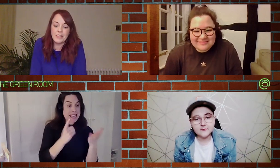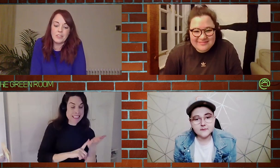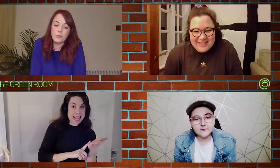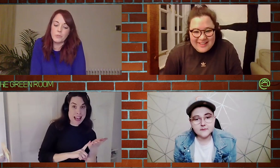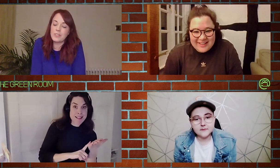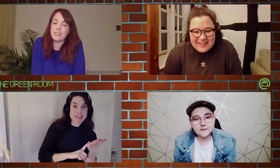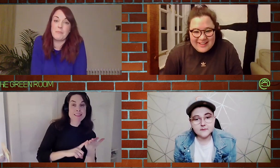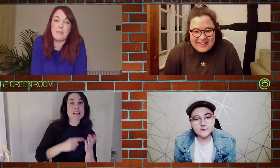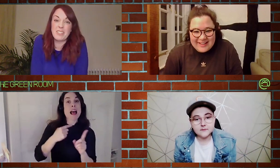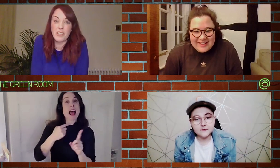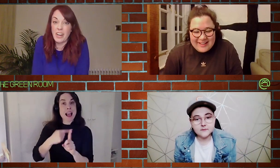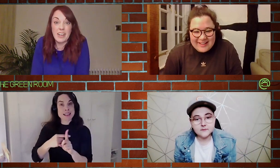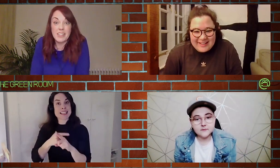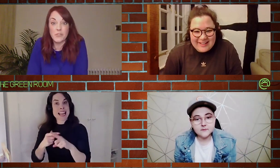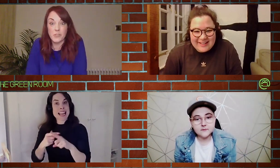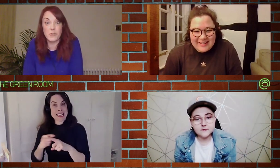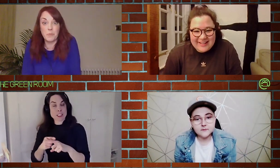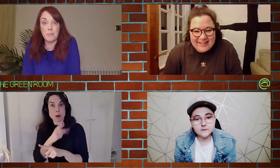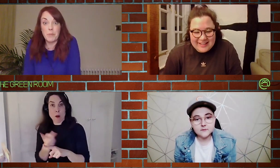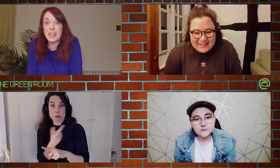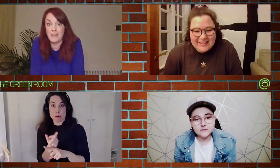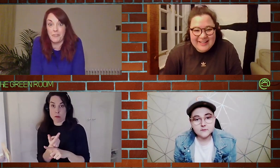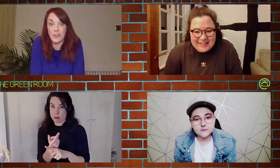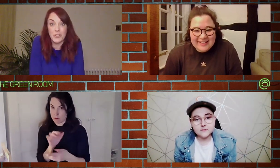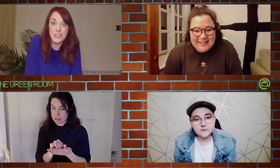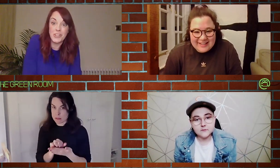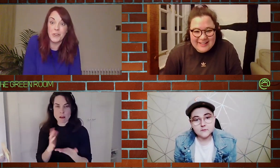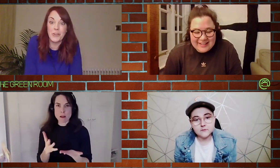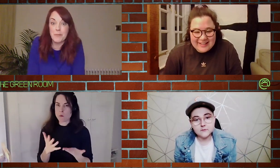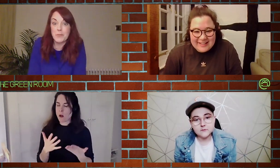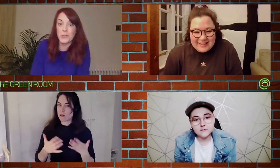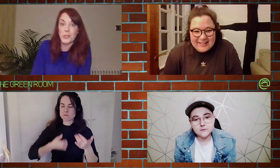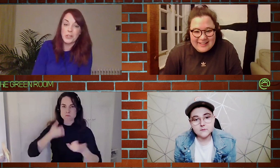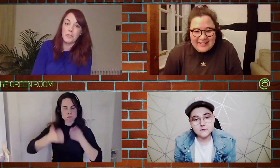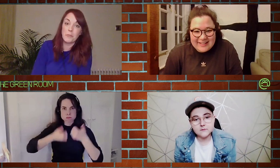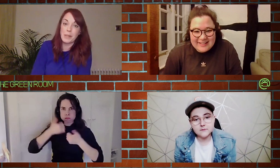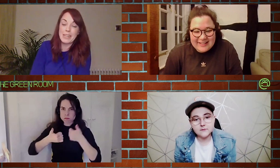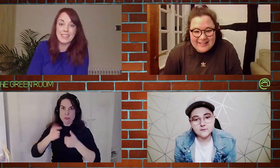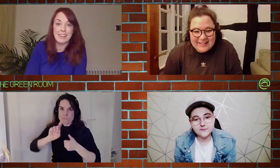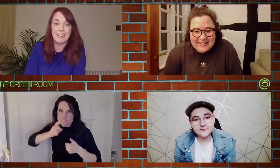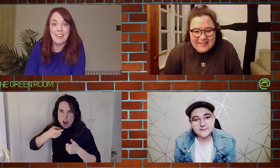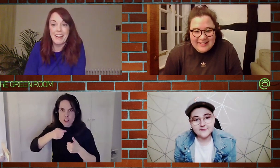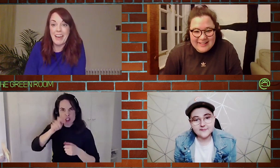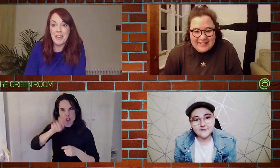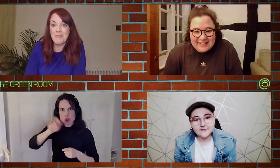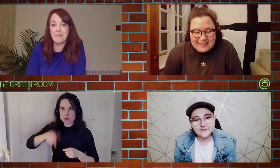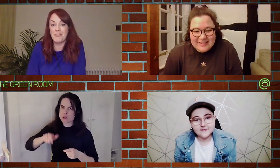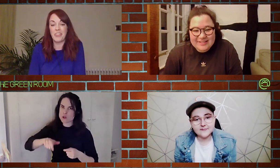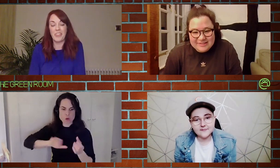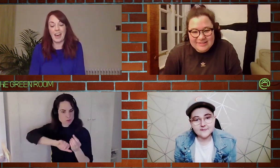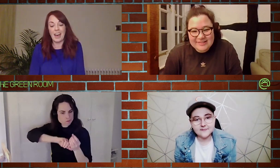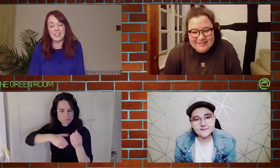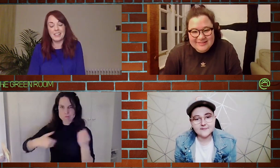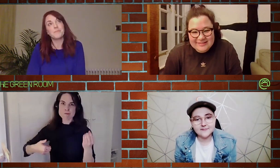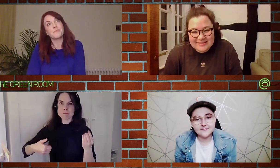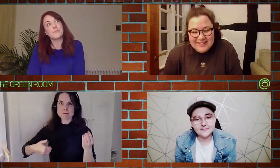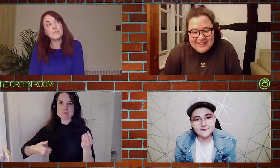And just to say a massive congrats for being the first, you know, absolutely true blazing with that and